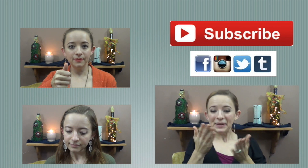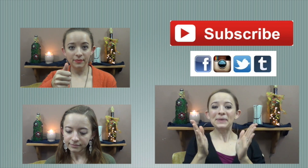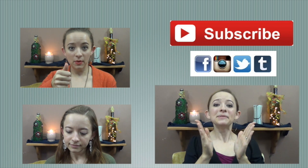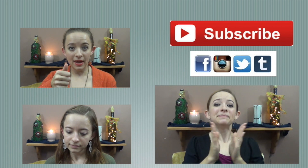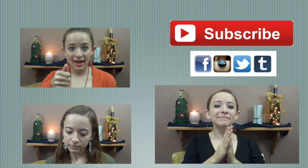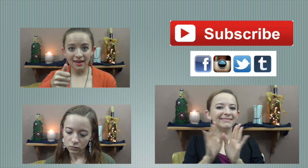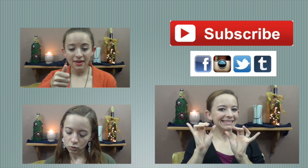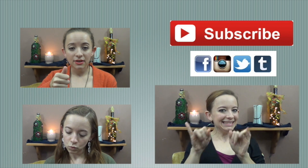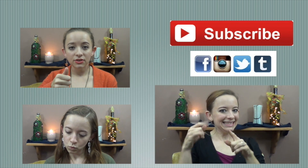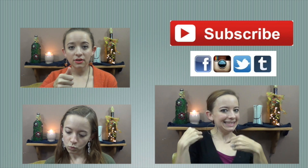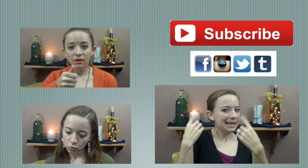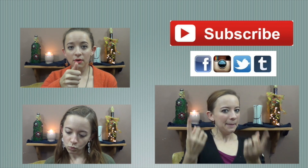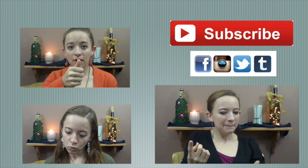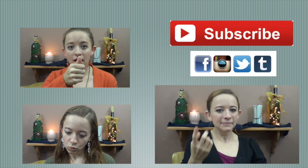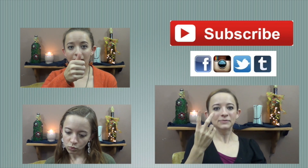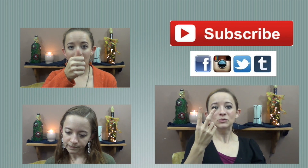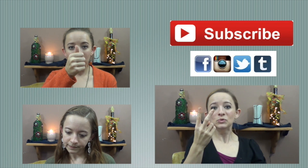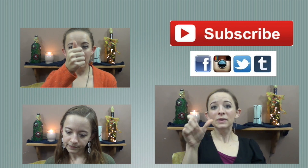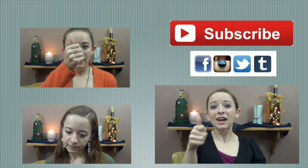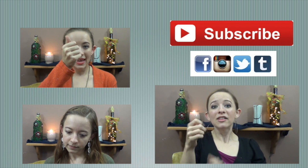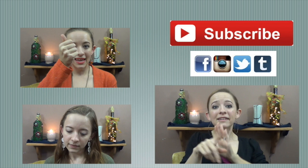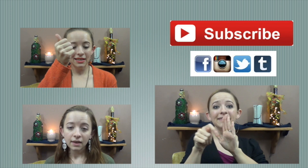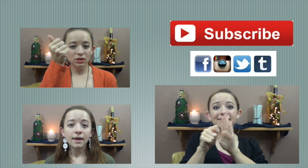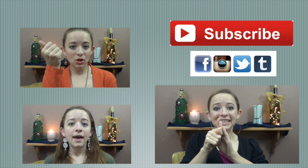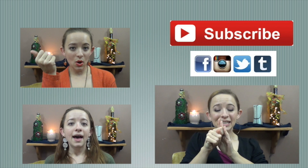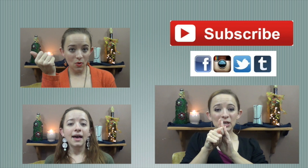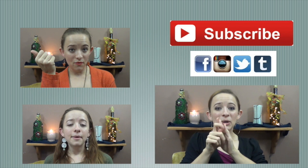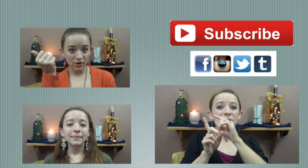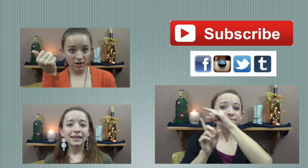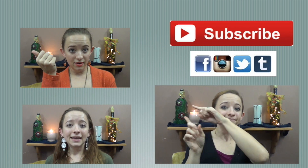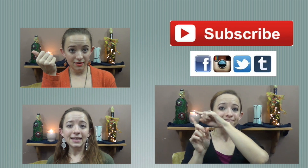think? So definitely let me know! As always I will have 2